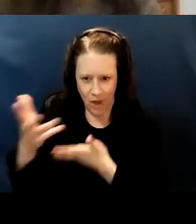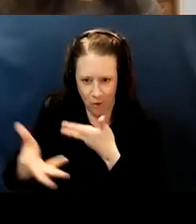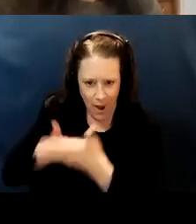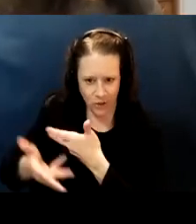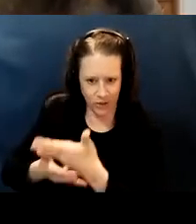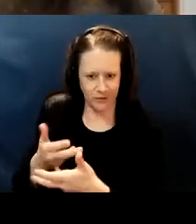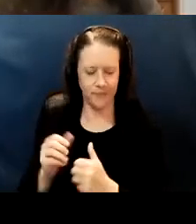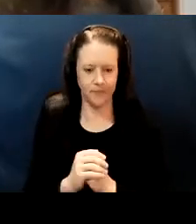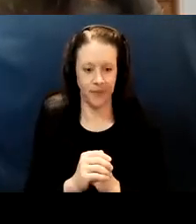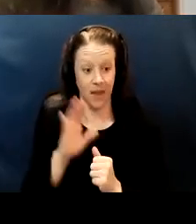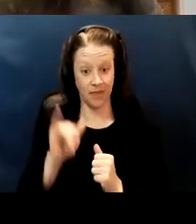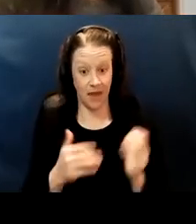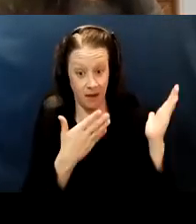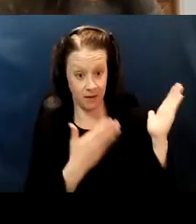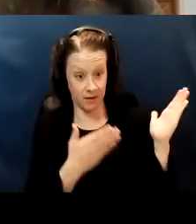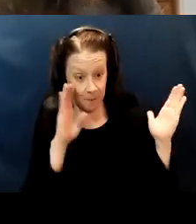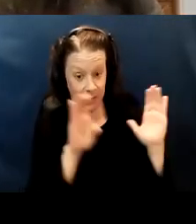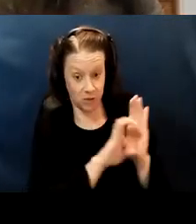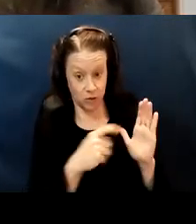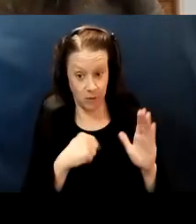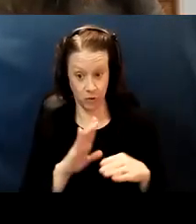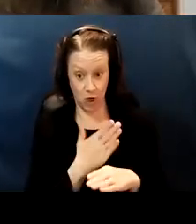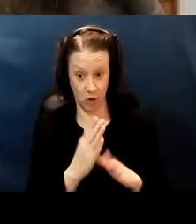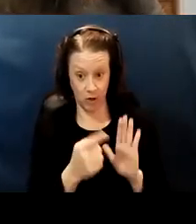So the picture that I'm sharing here is kind of -- I think